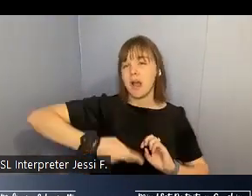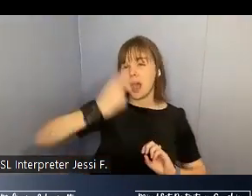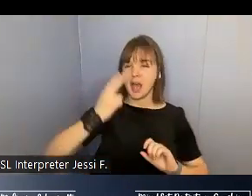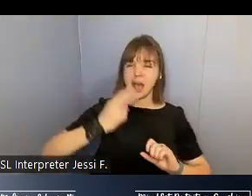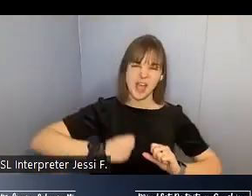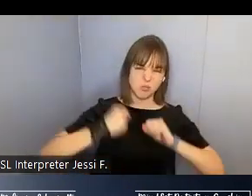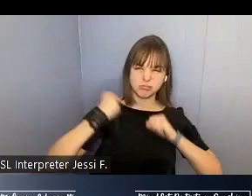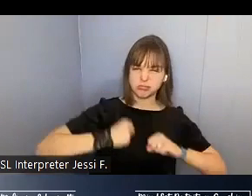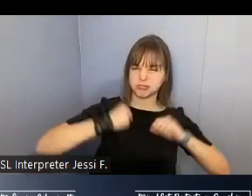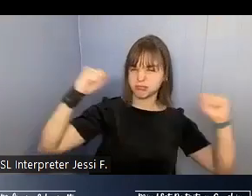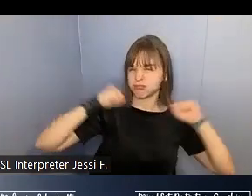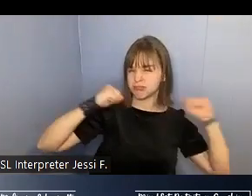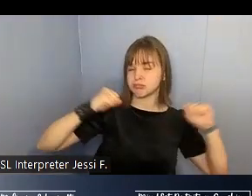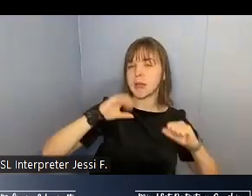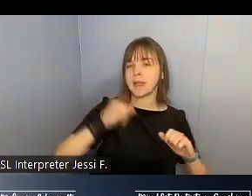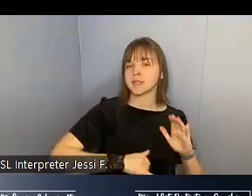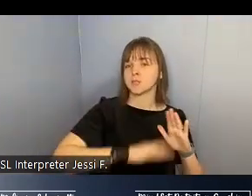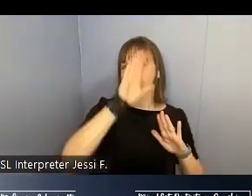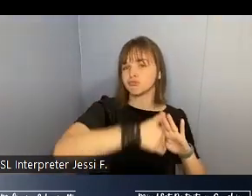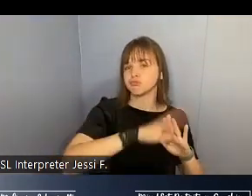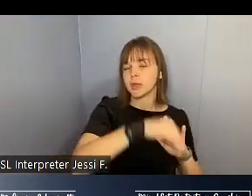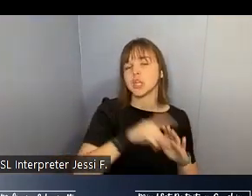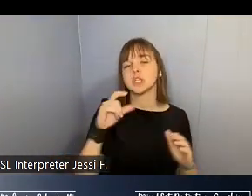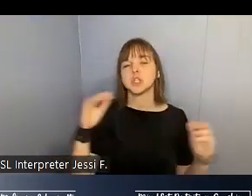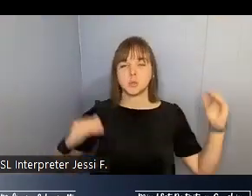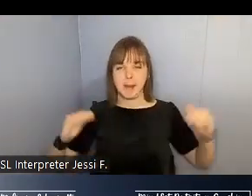You need to find the balance of both. That includes when we're talking about recovery.